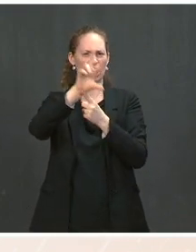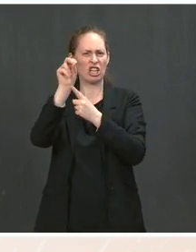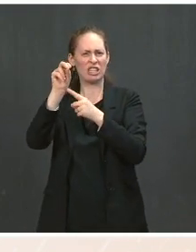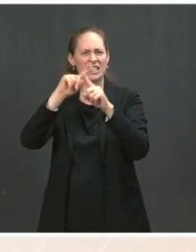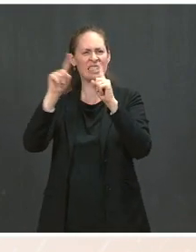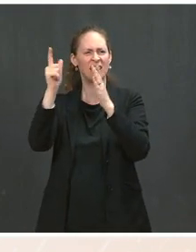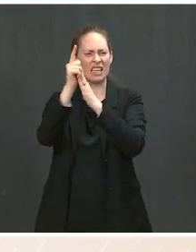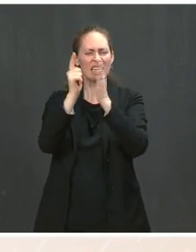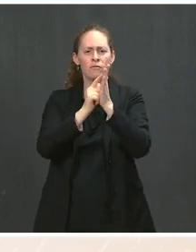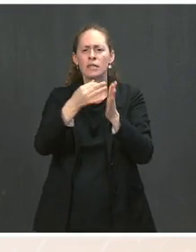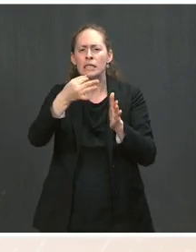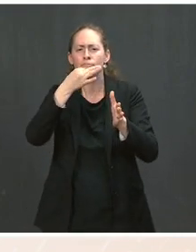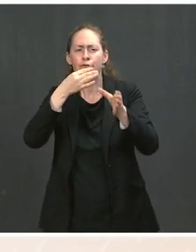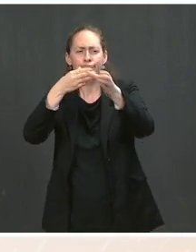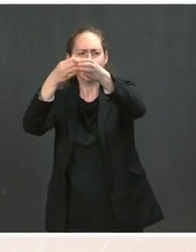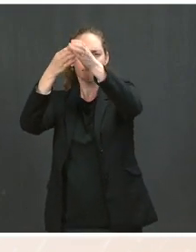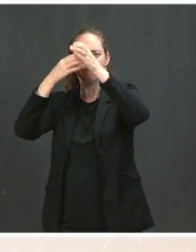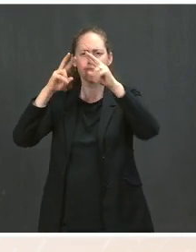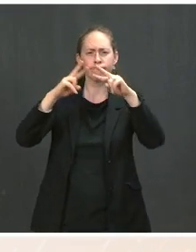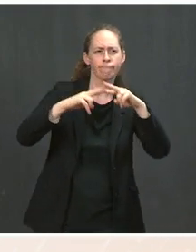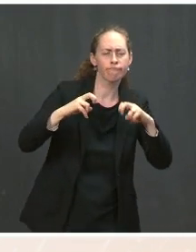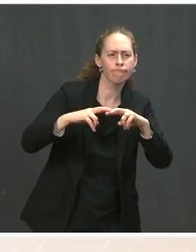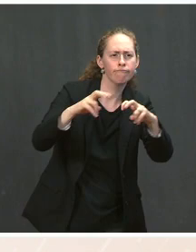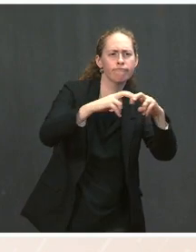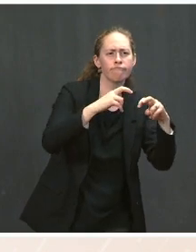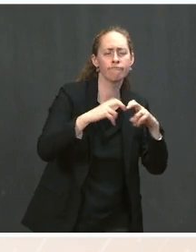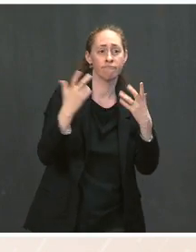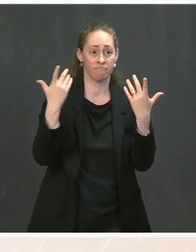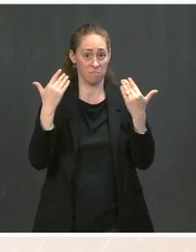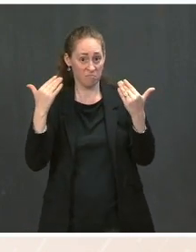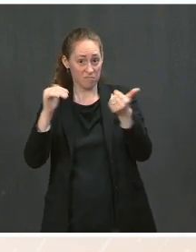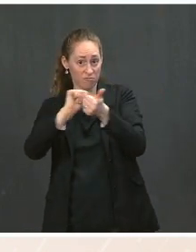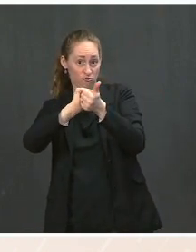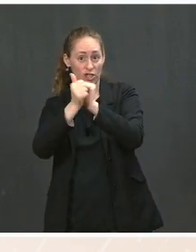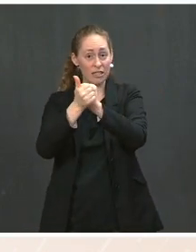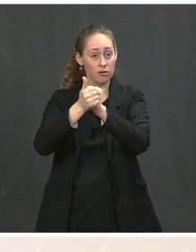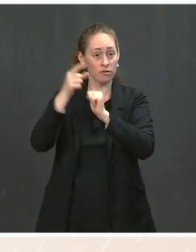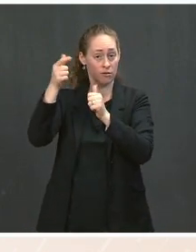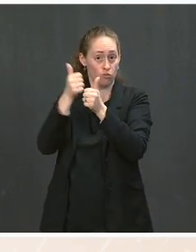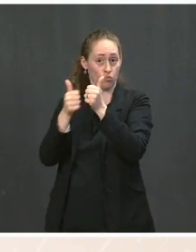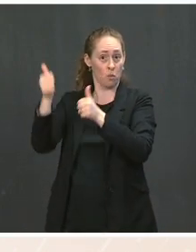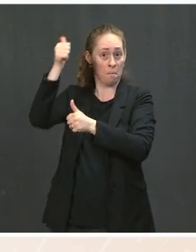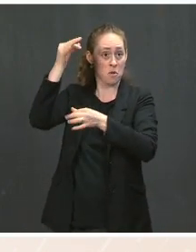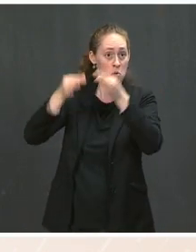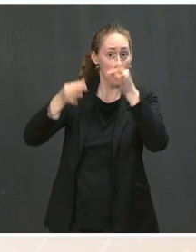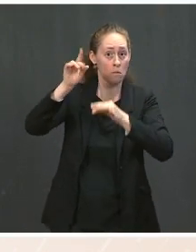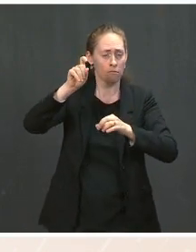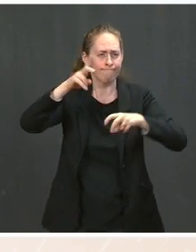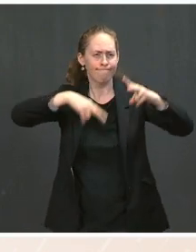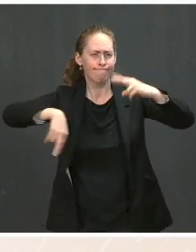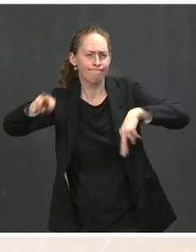about proposed potential reforms to the Supreme Court. And one of the issues they'll look at is, of course, the size of the Court,